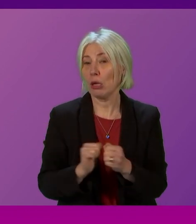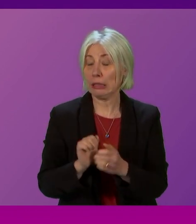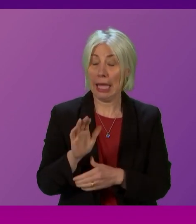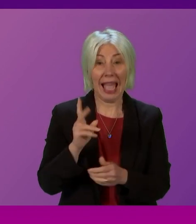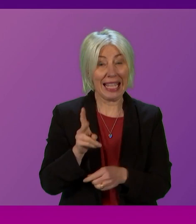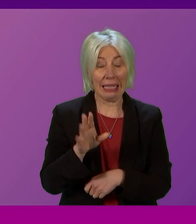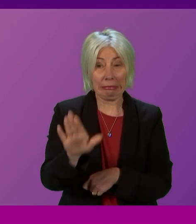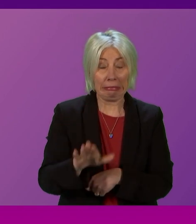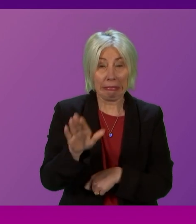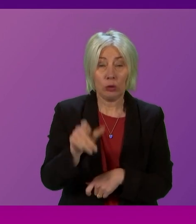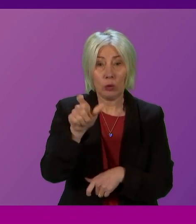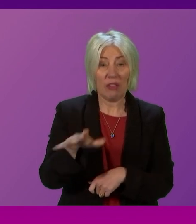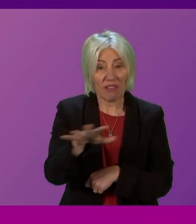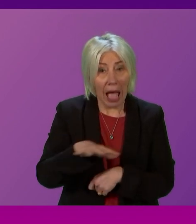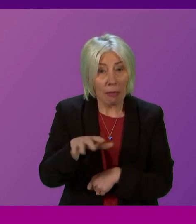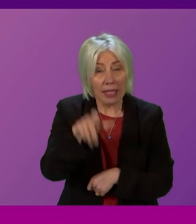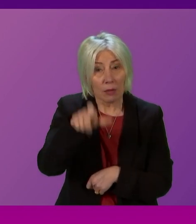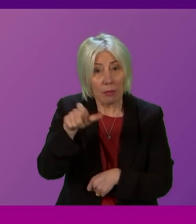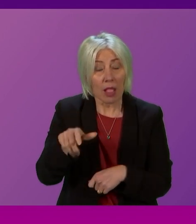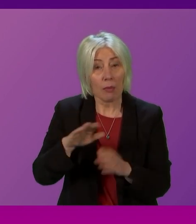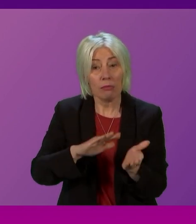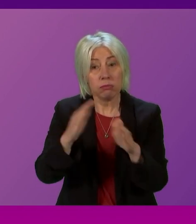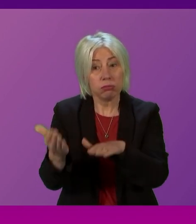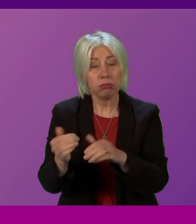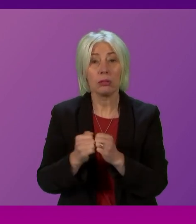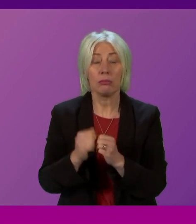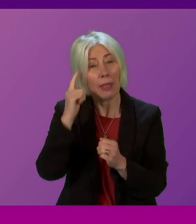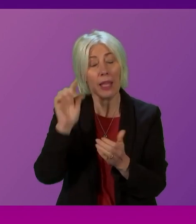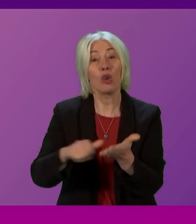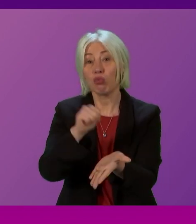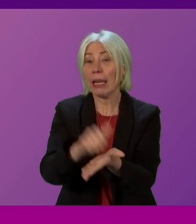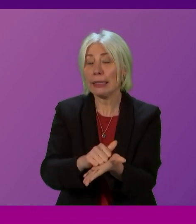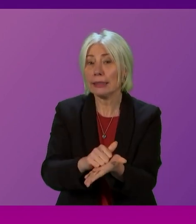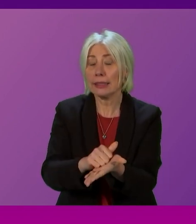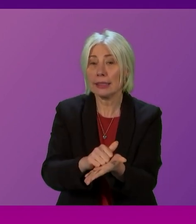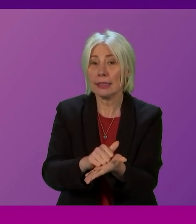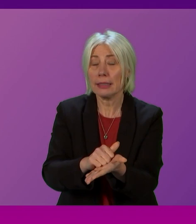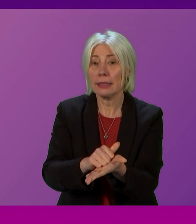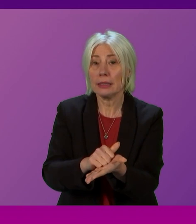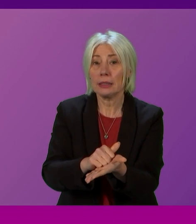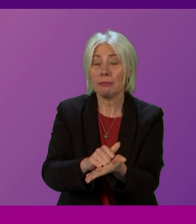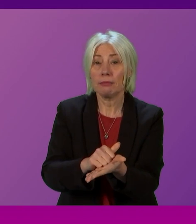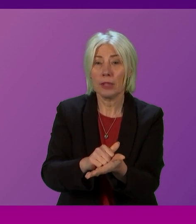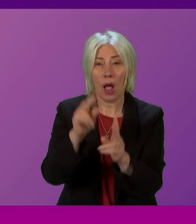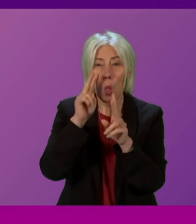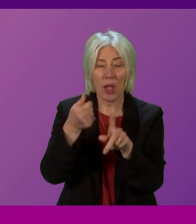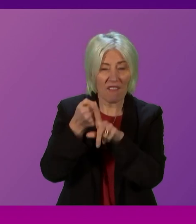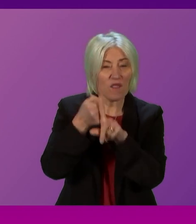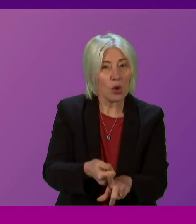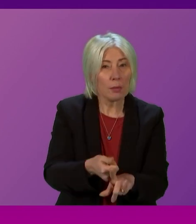go to the bereaved in that incident, too—it is right to look at enforcement provisions.